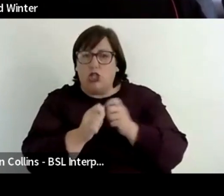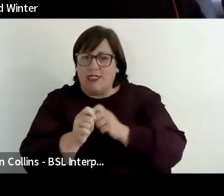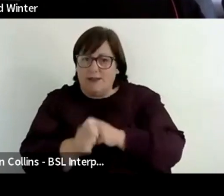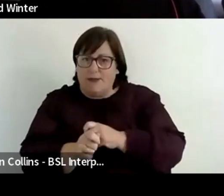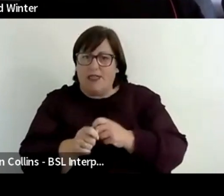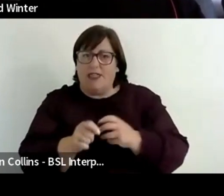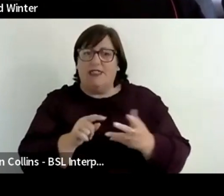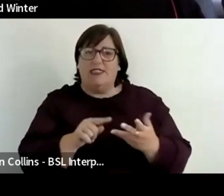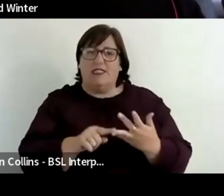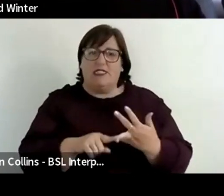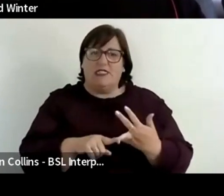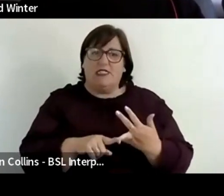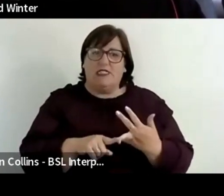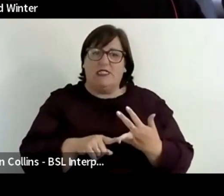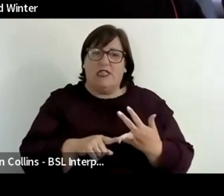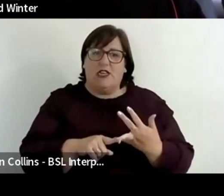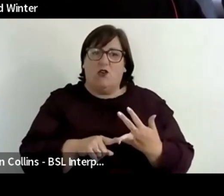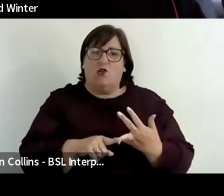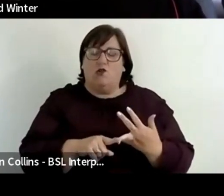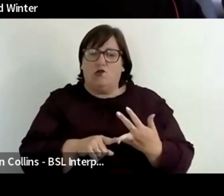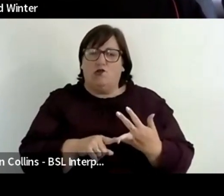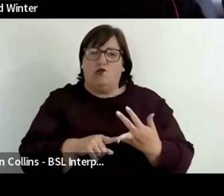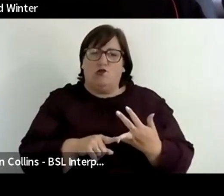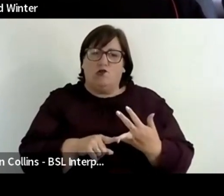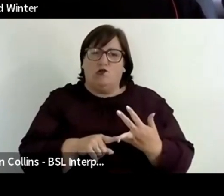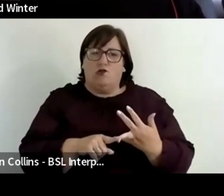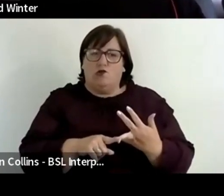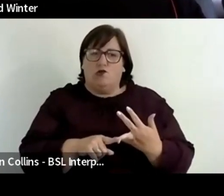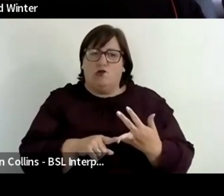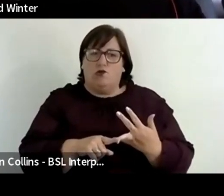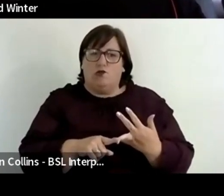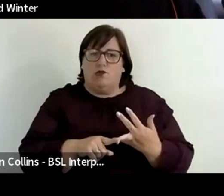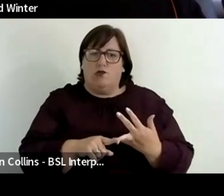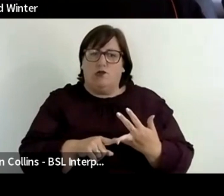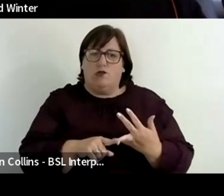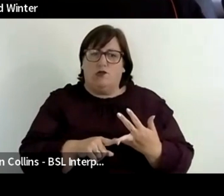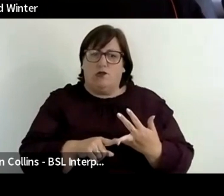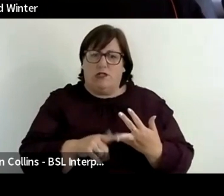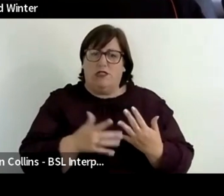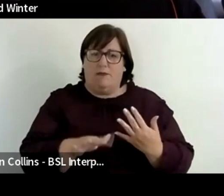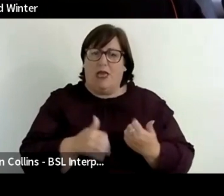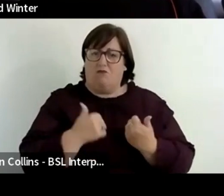What else have I missed. You have really had a very good session today.